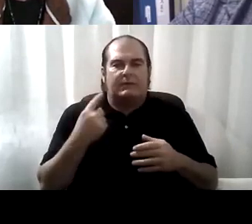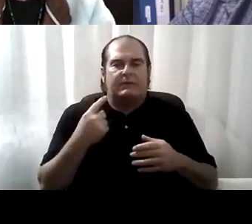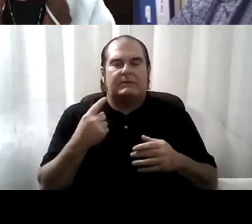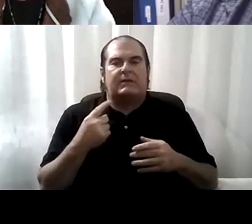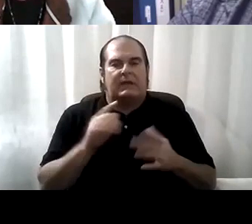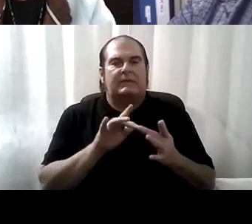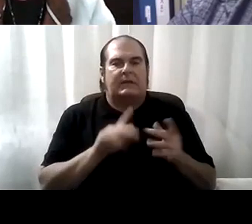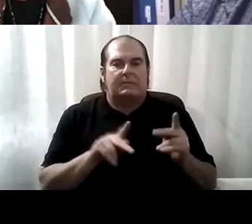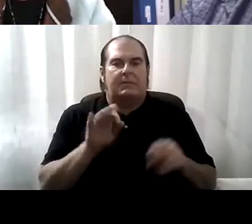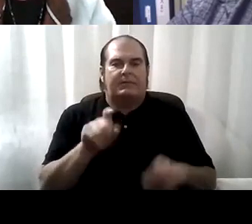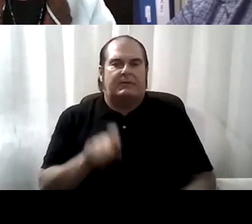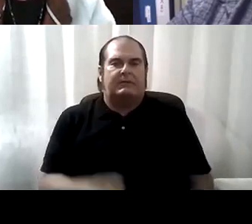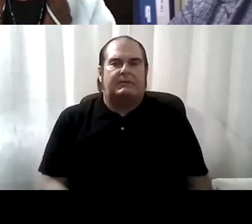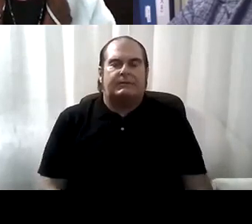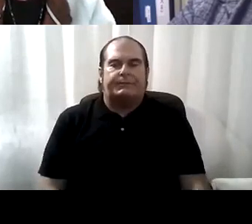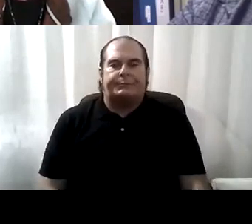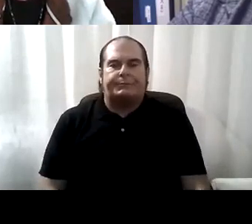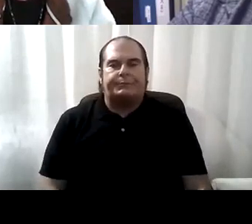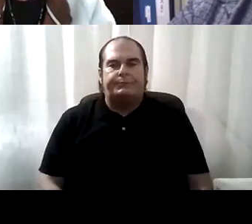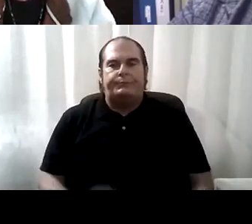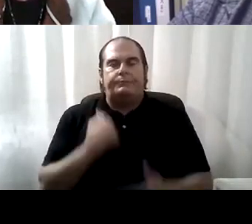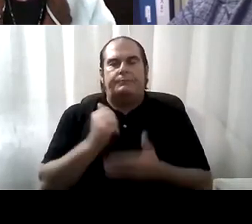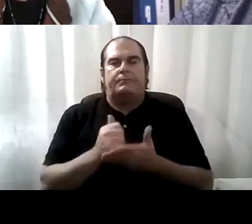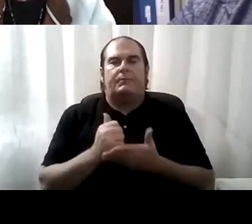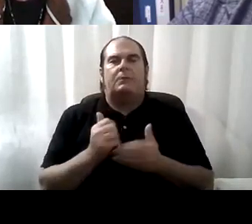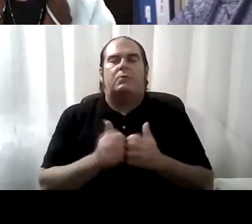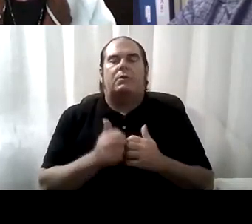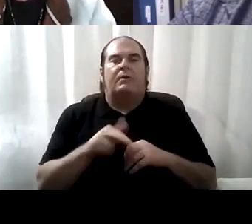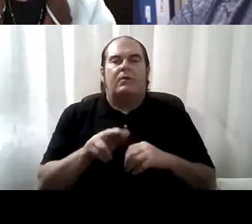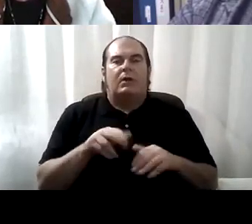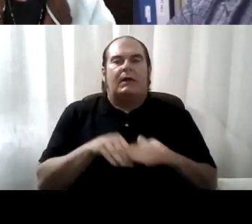They help with referral and access to primary care.